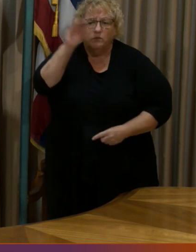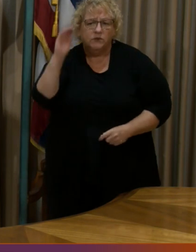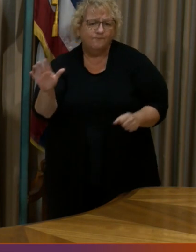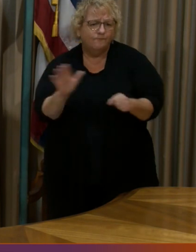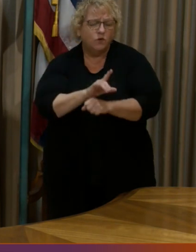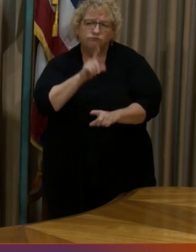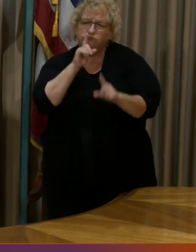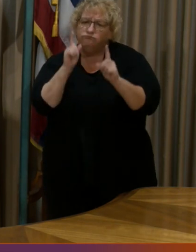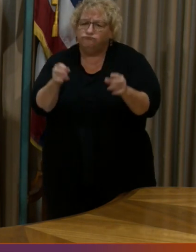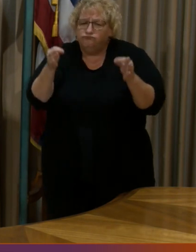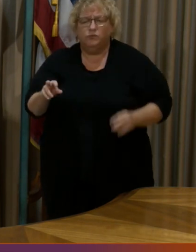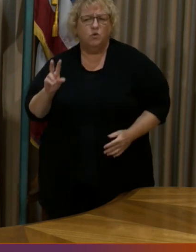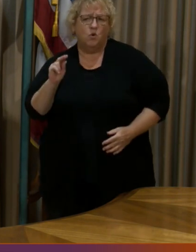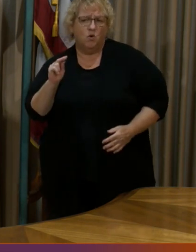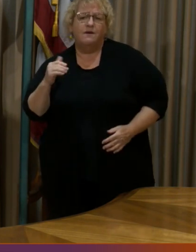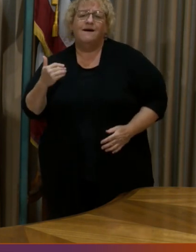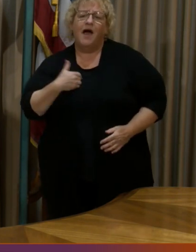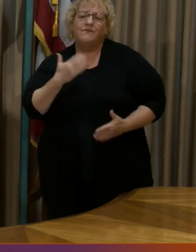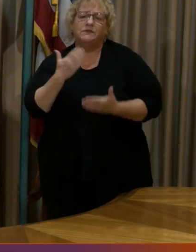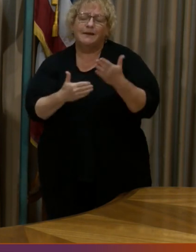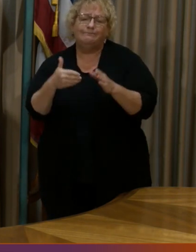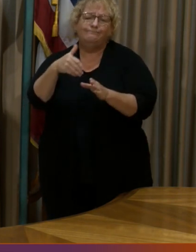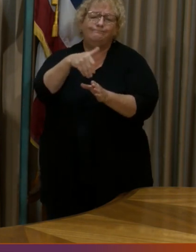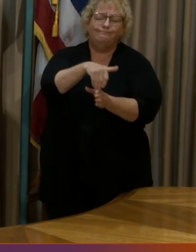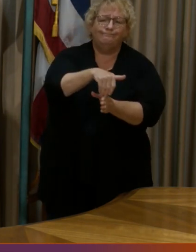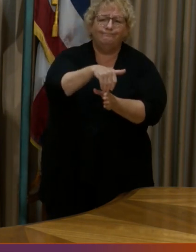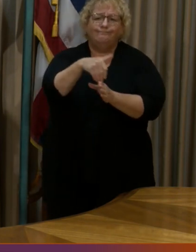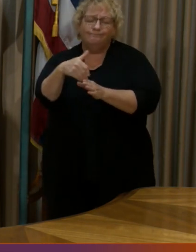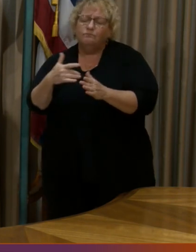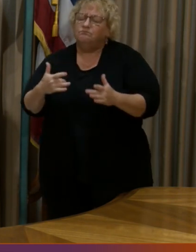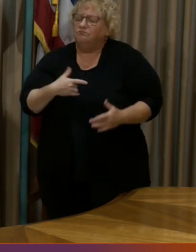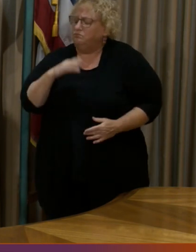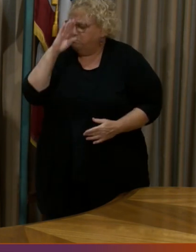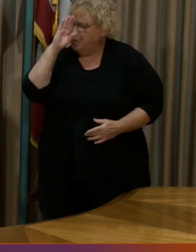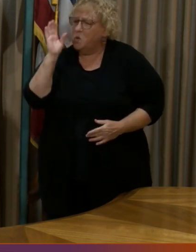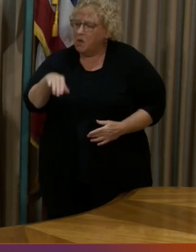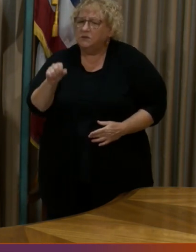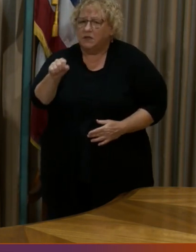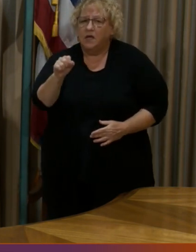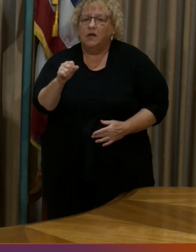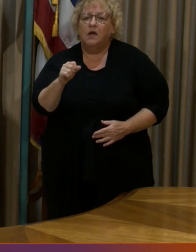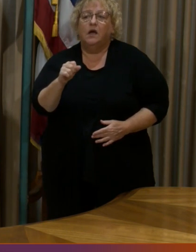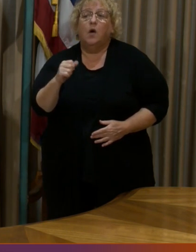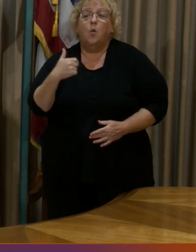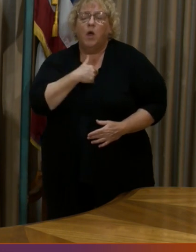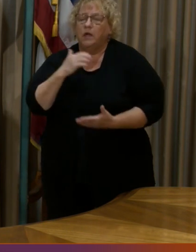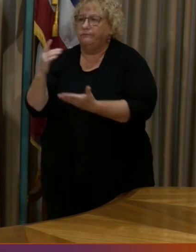A PANDEMIC. THERE'S NEVER GOING TO BE A VERY EASY STRAIGHTFORWARD ANSWER